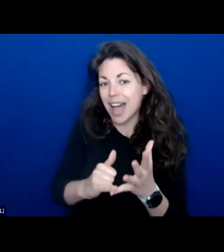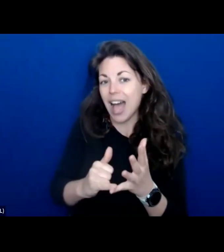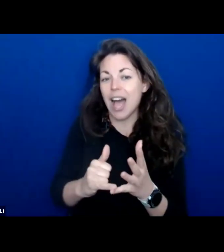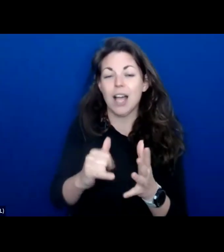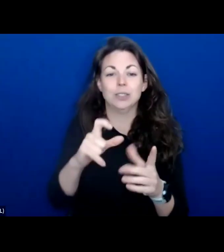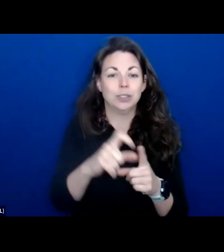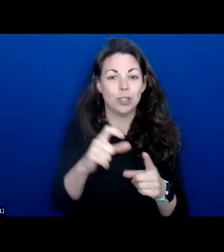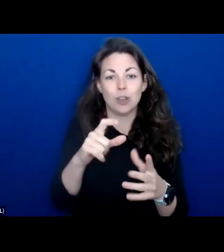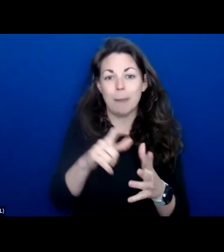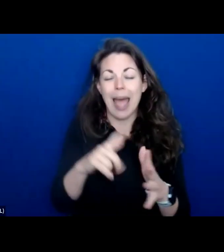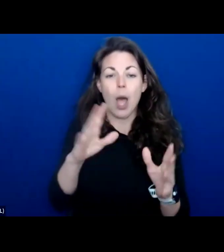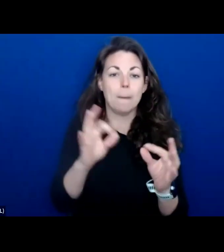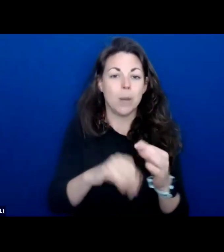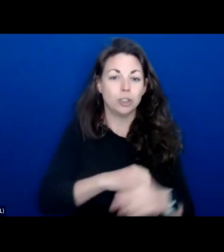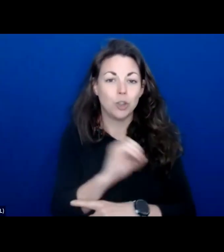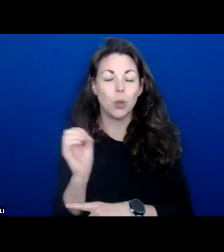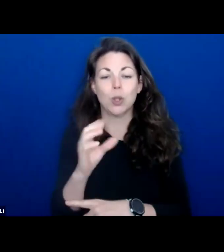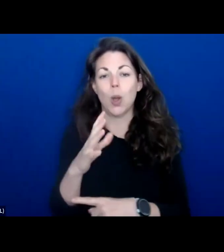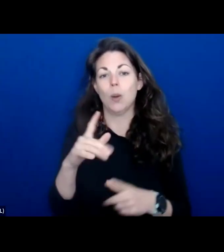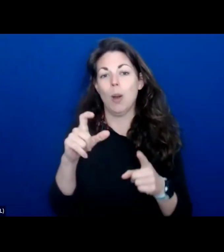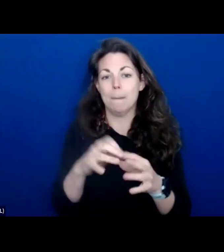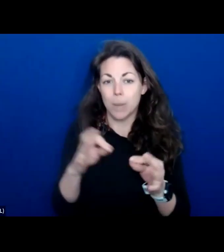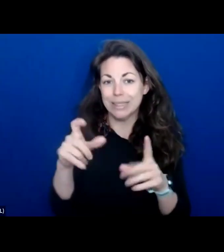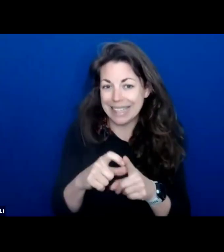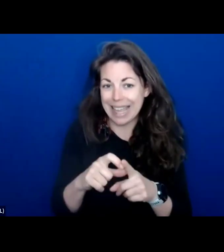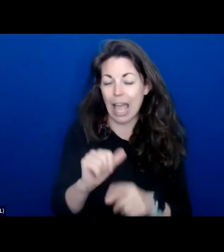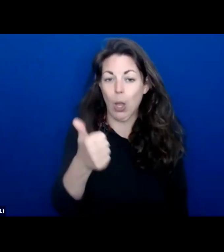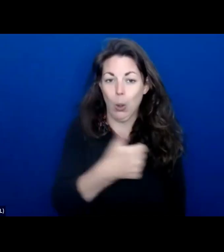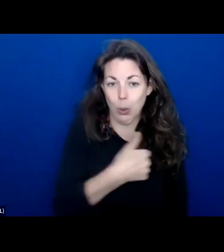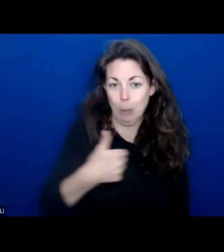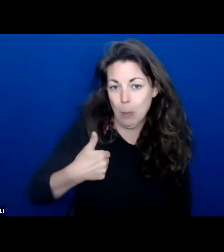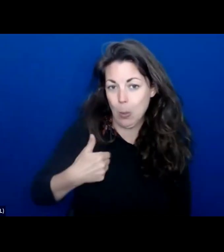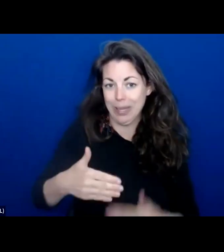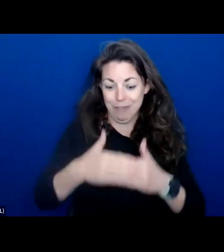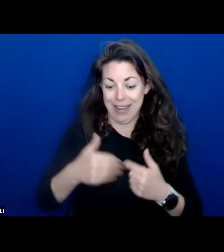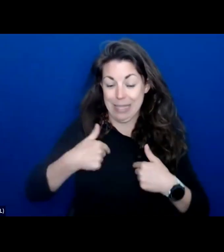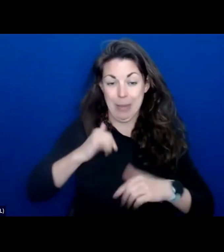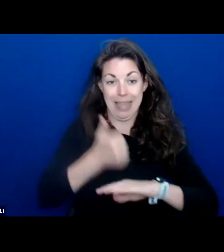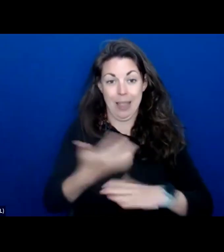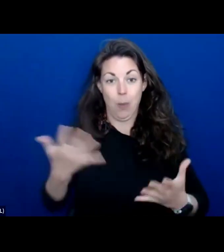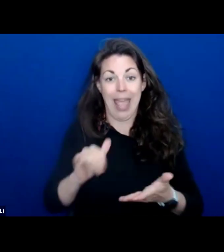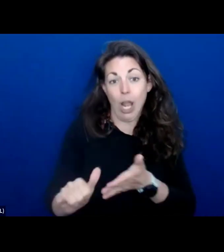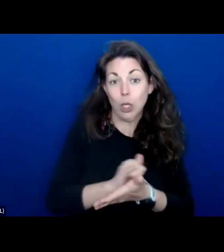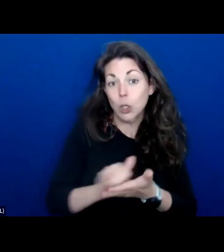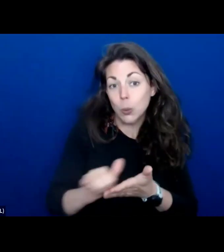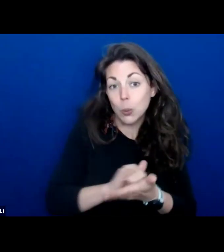Buon giorno. Bon dia. Good morning, friends from New York City, right in front of the Empire